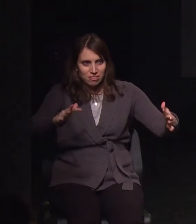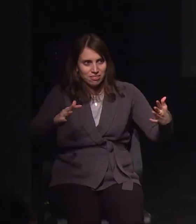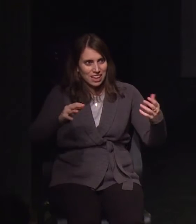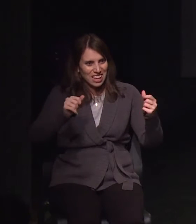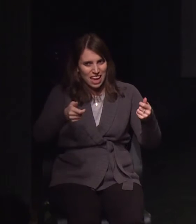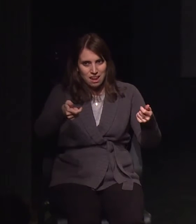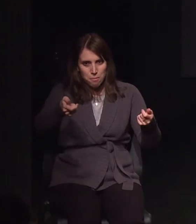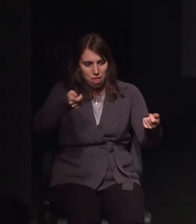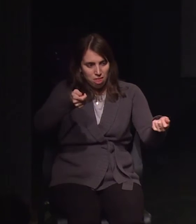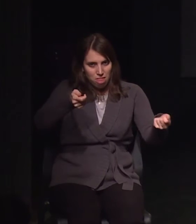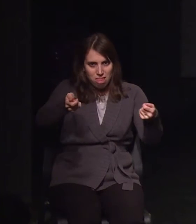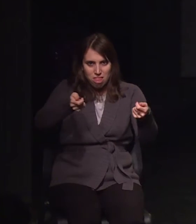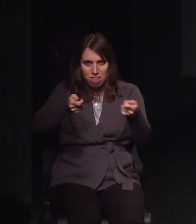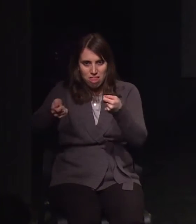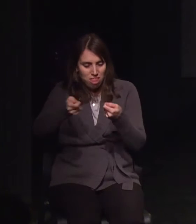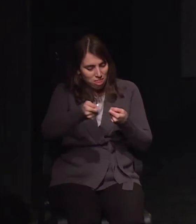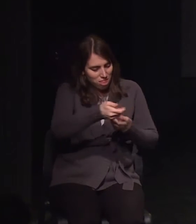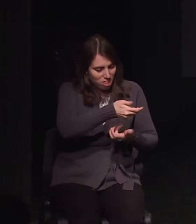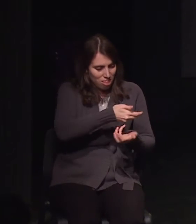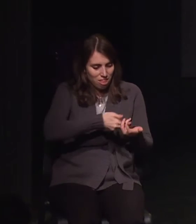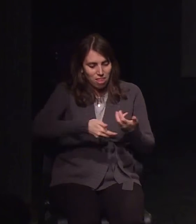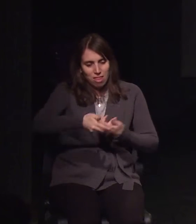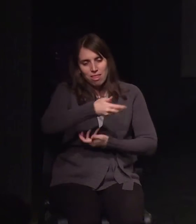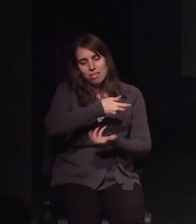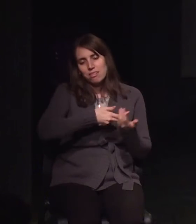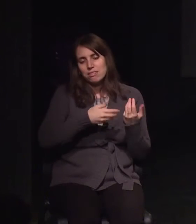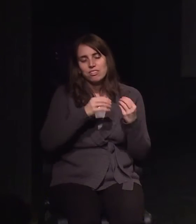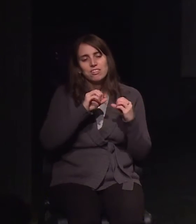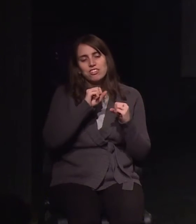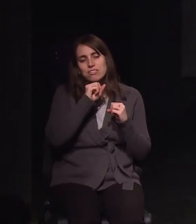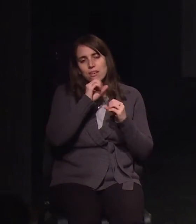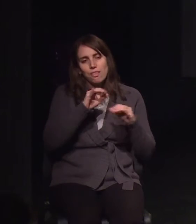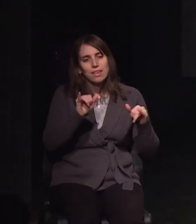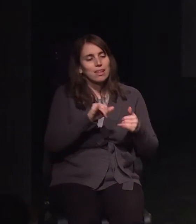There is nothing that brings us together like dancing as one group.